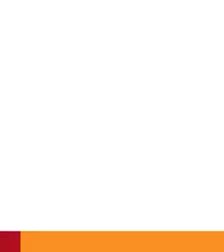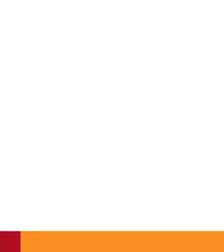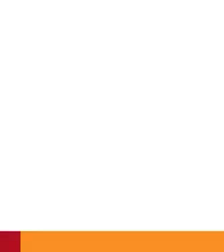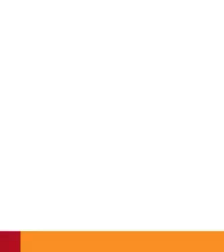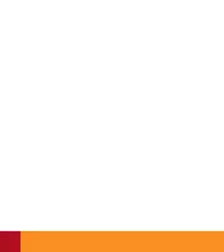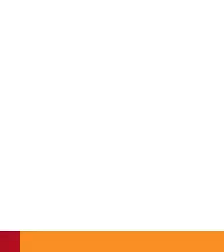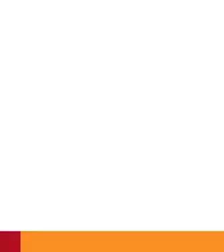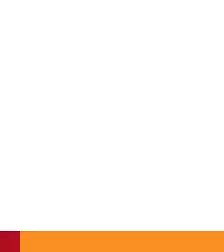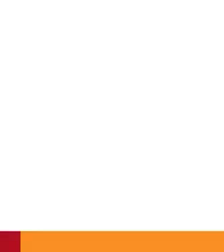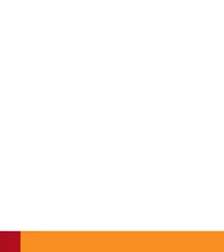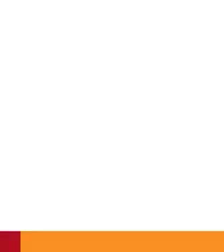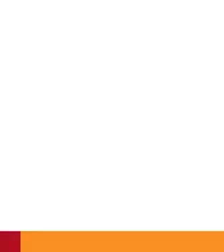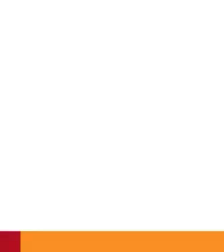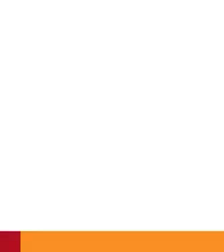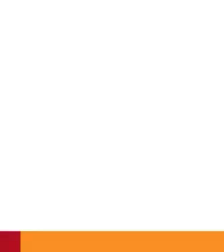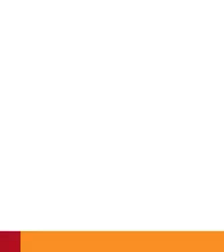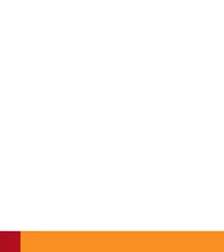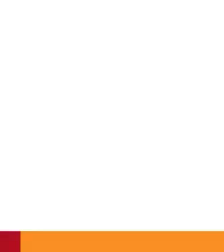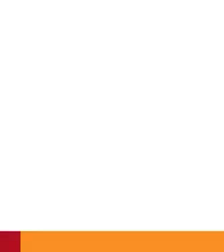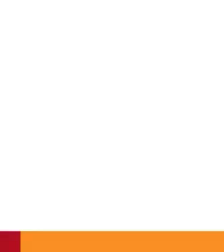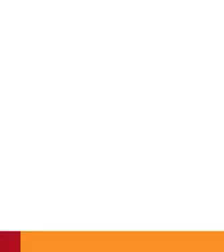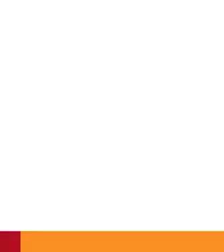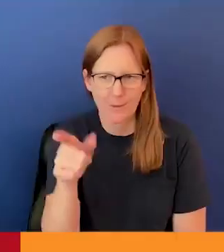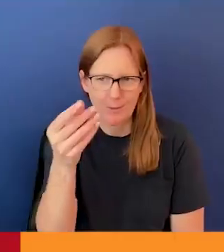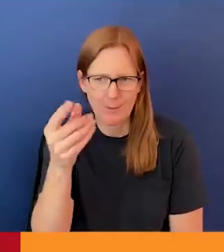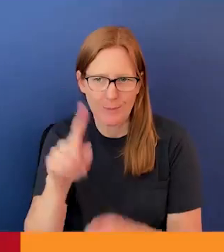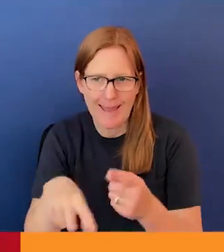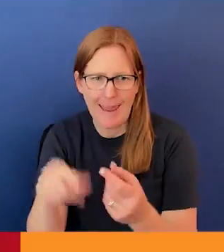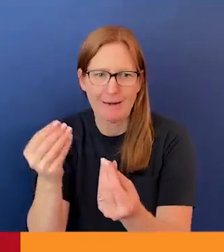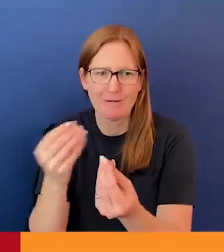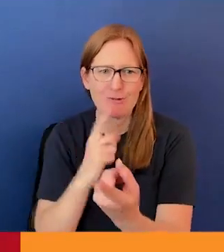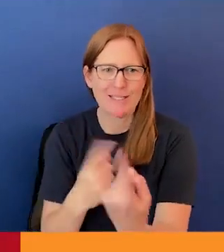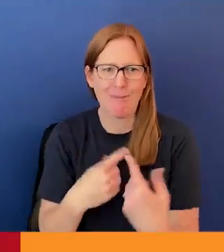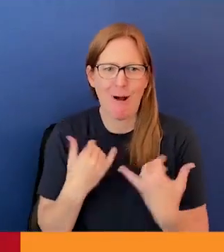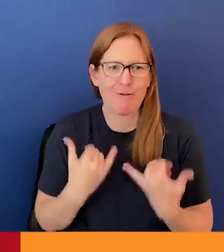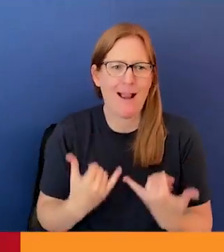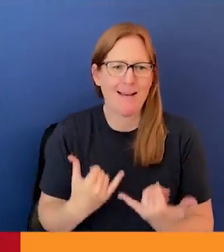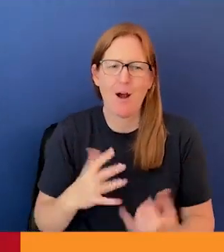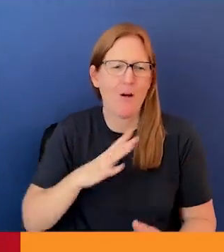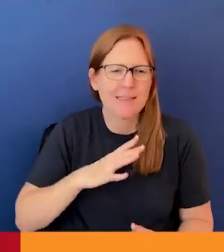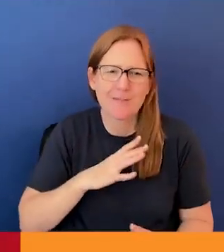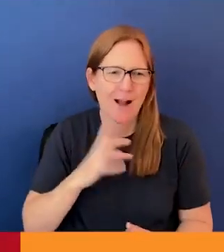And if you can't respond today, you can let us know at another time, as Jennifer just noted.